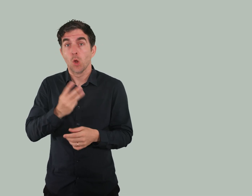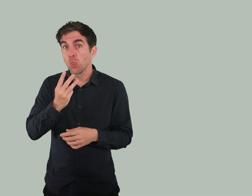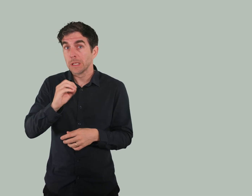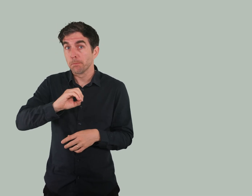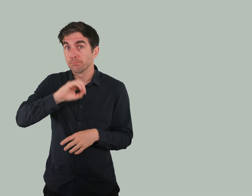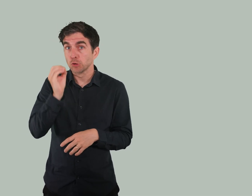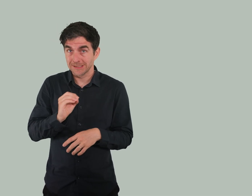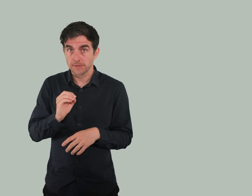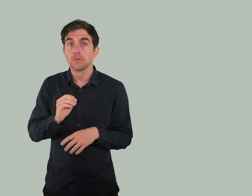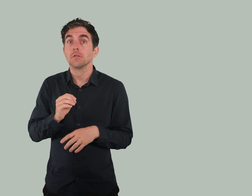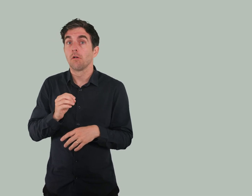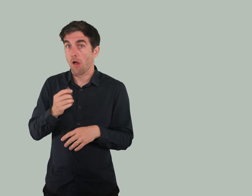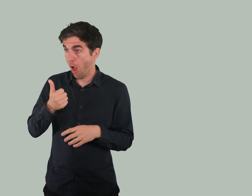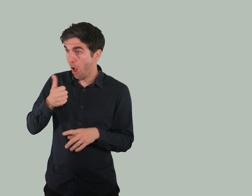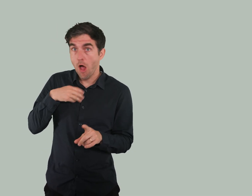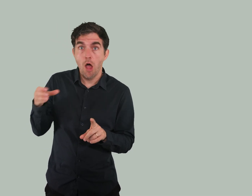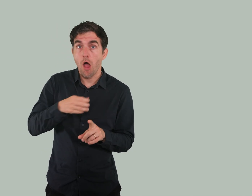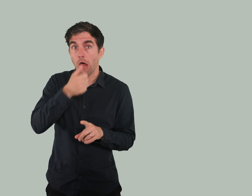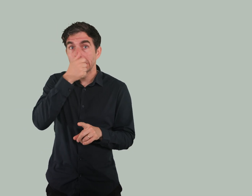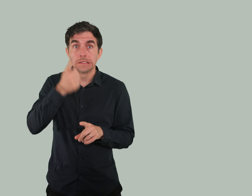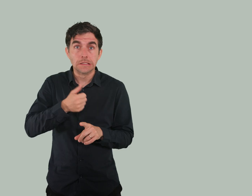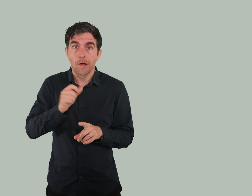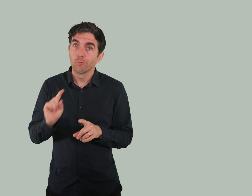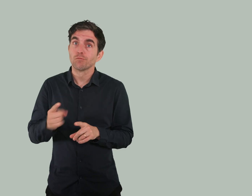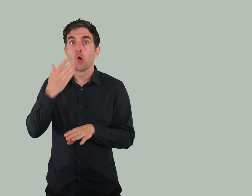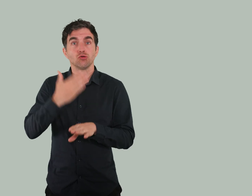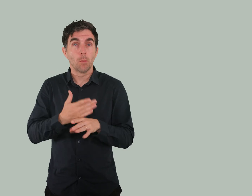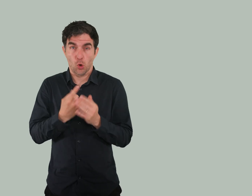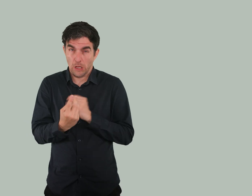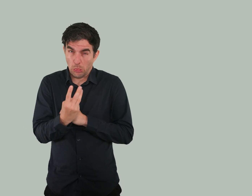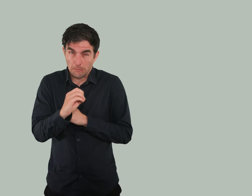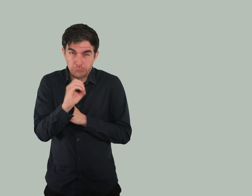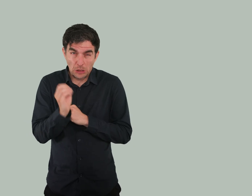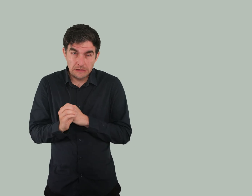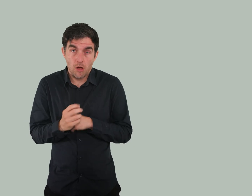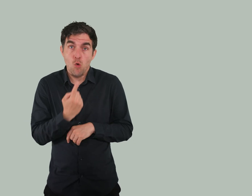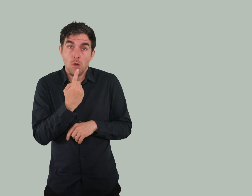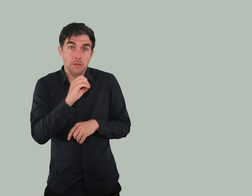Only 3 per cent of employers recruiting 16-year-olds to their first job,